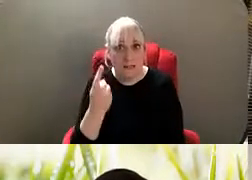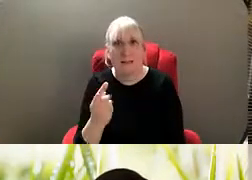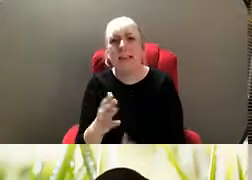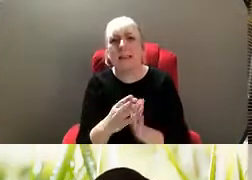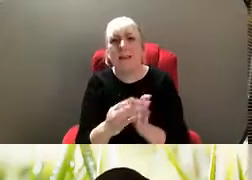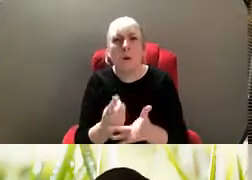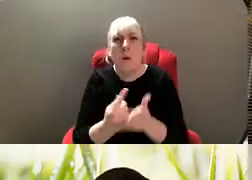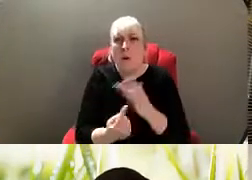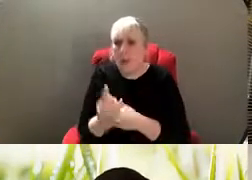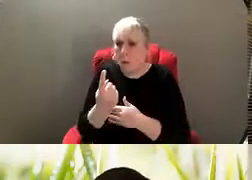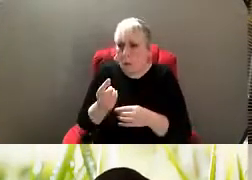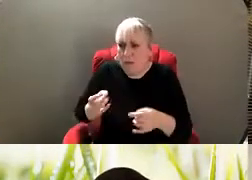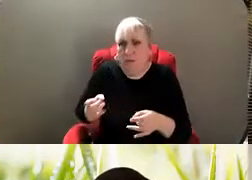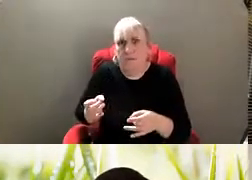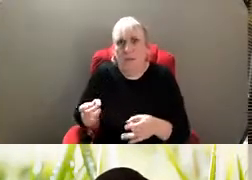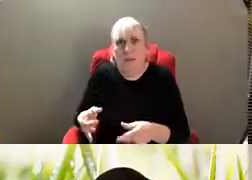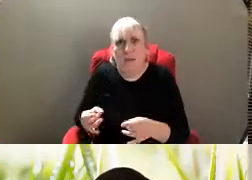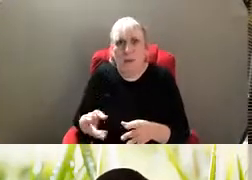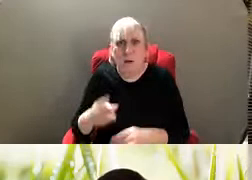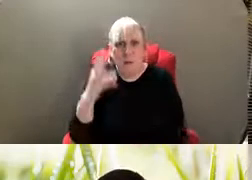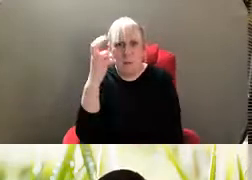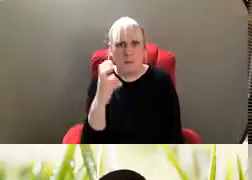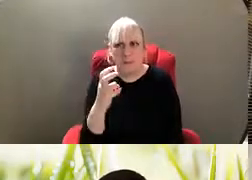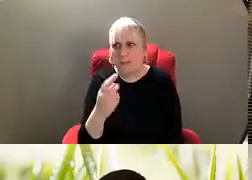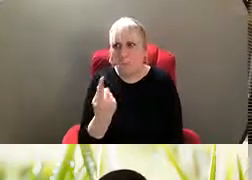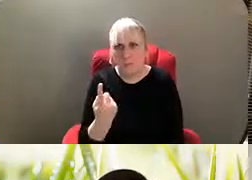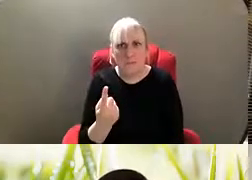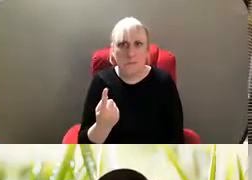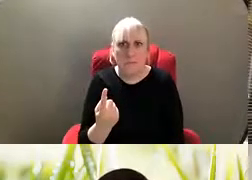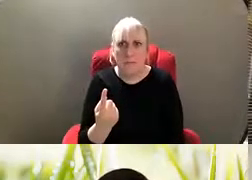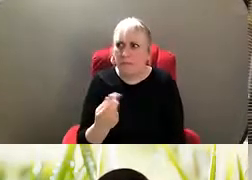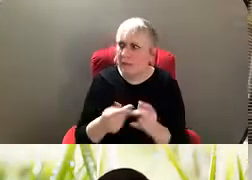use a user bus at a time where you know what if you want to go out with your friends so it's